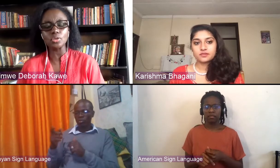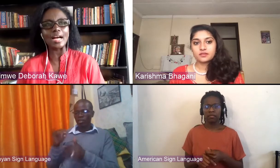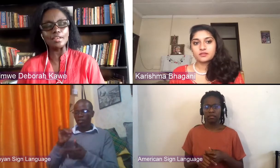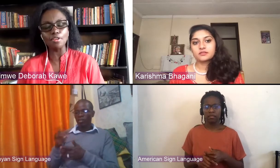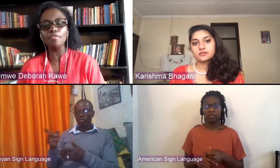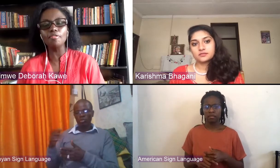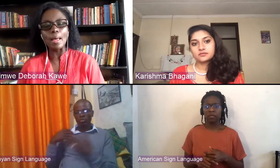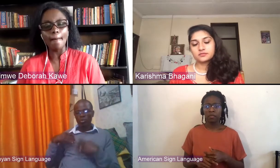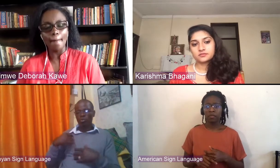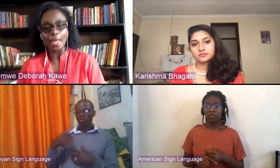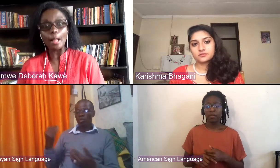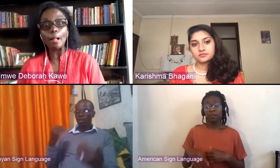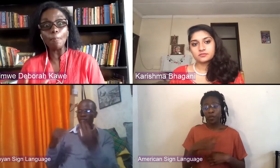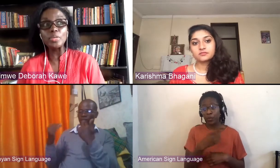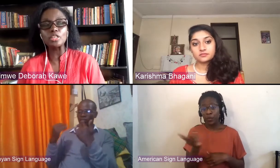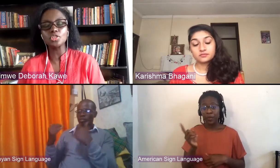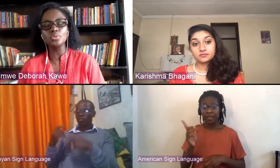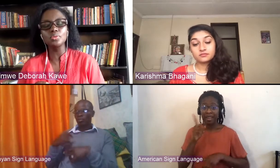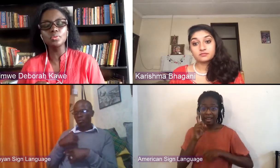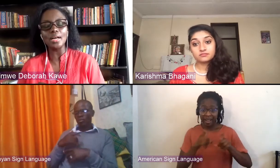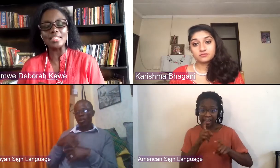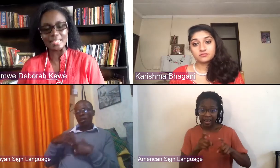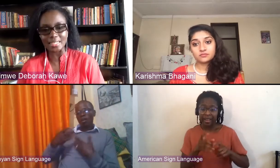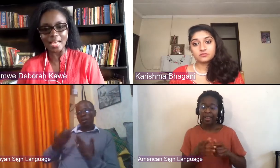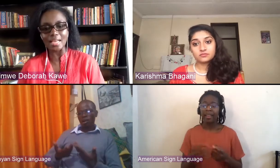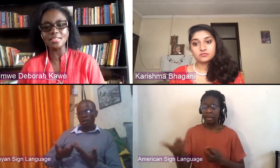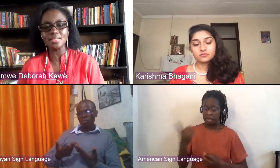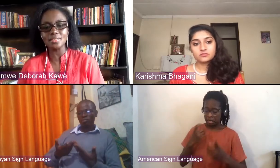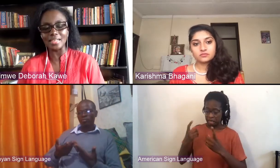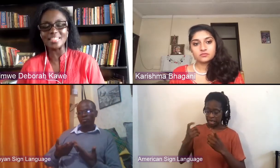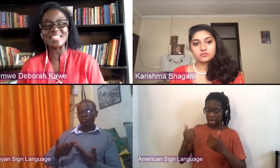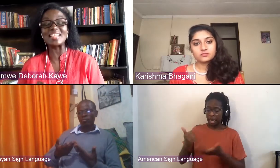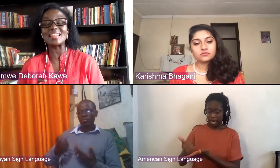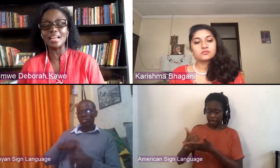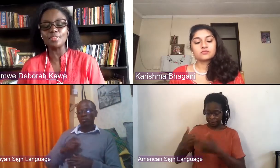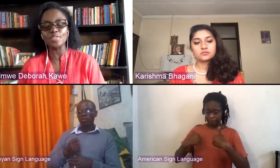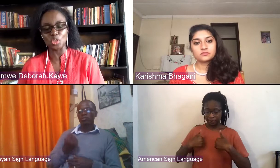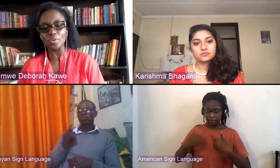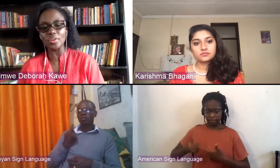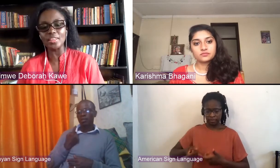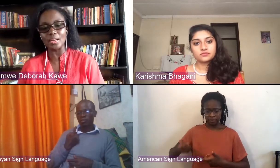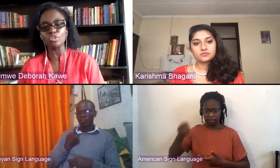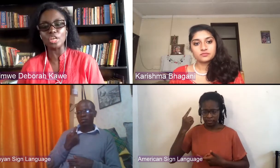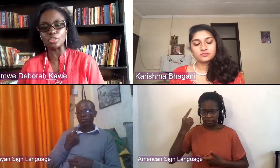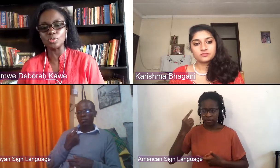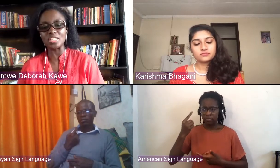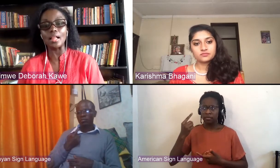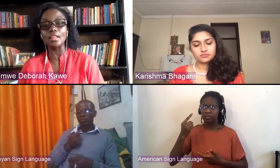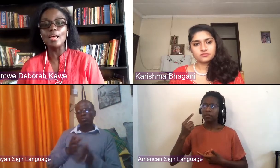to kind of help me to understand the kind of story that I'm trying to tell